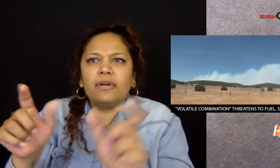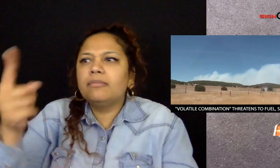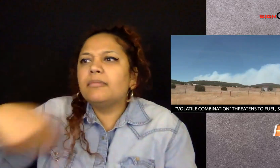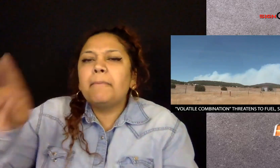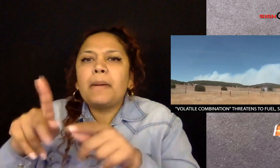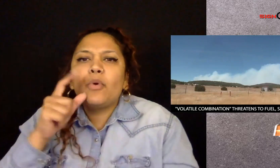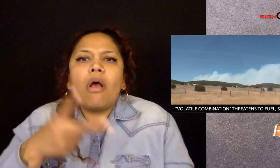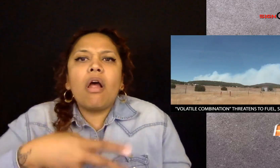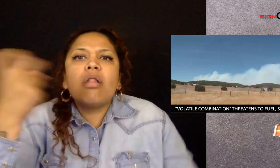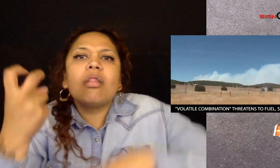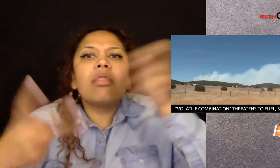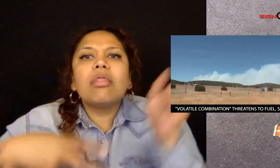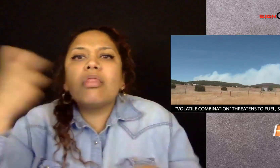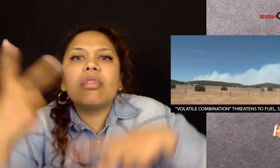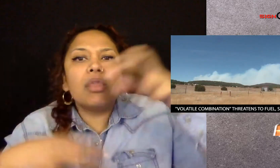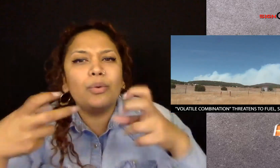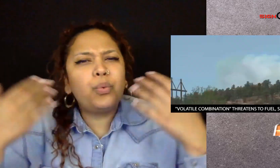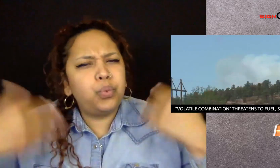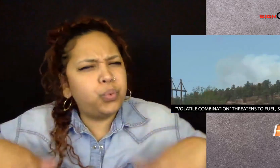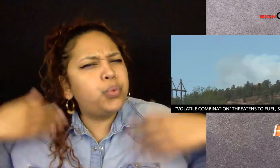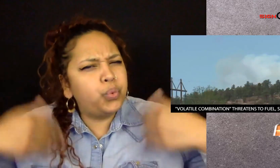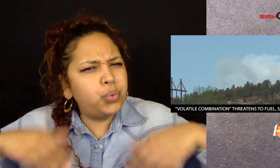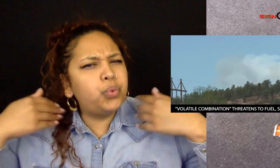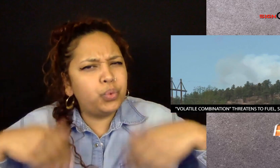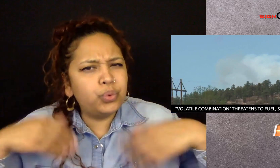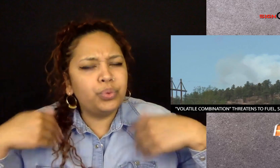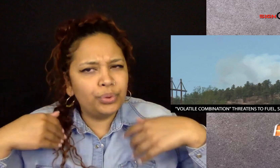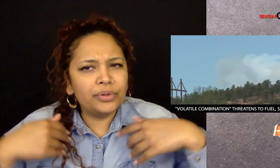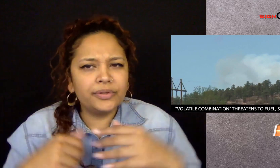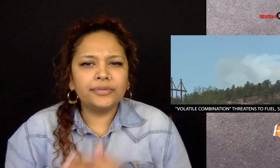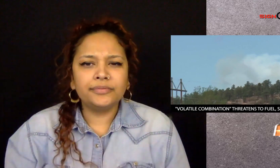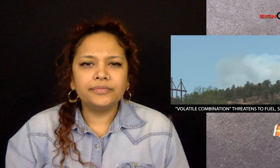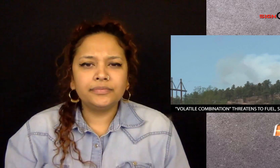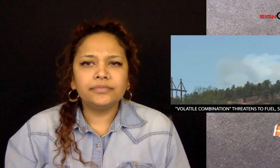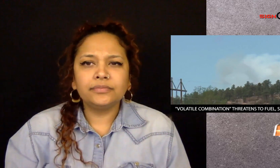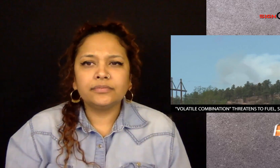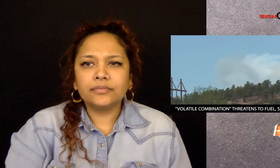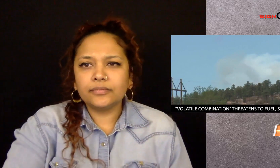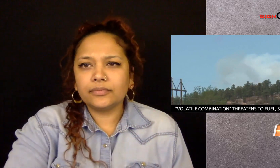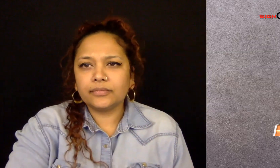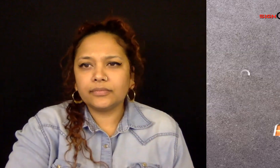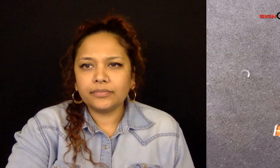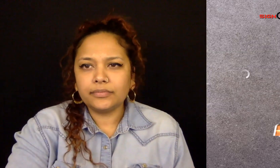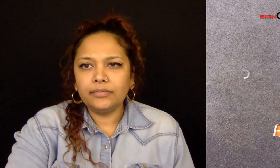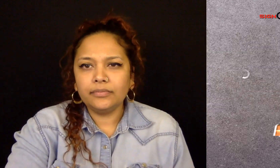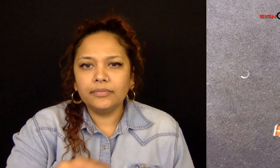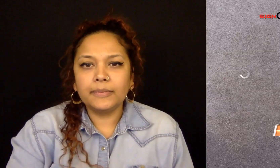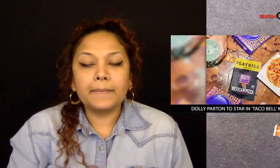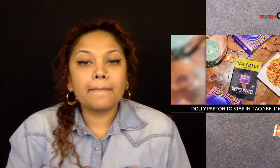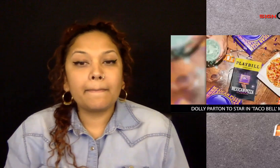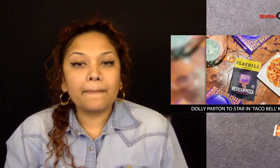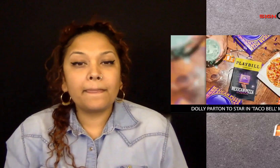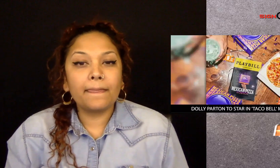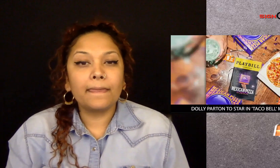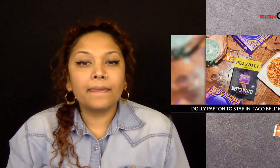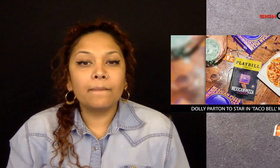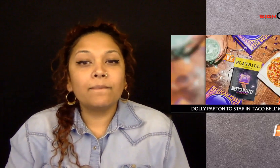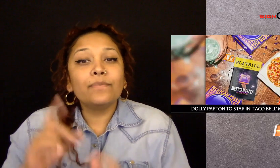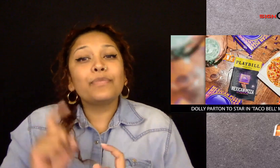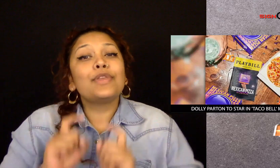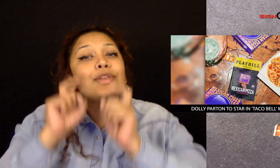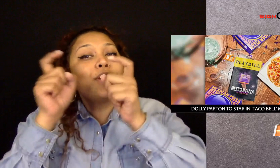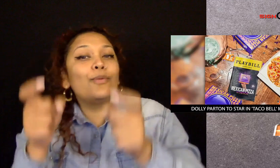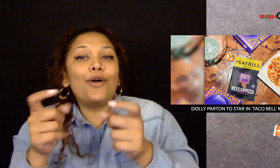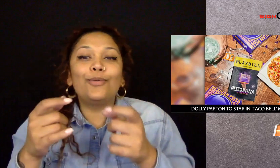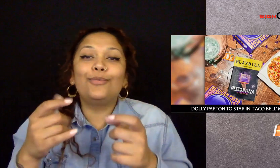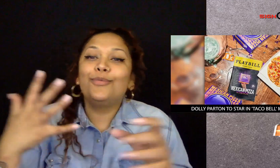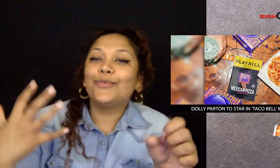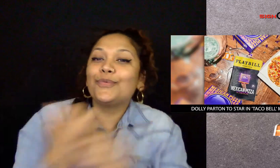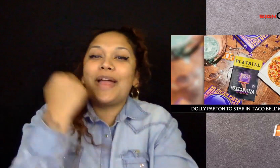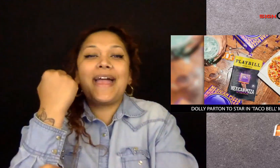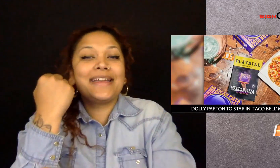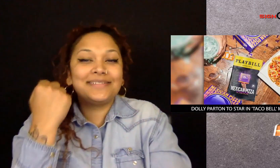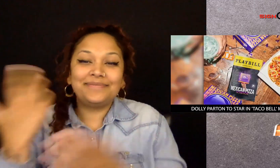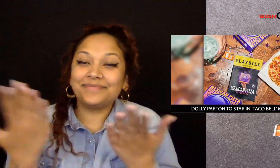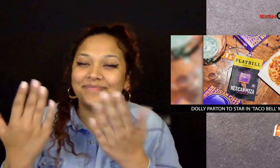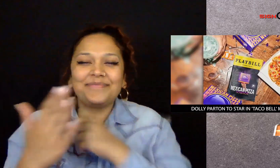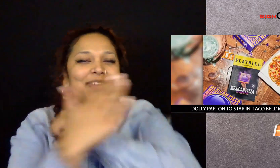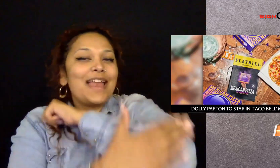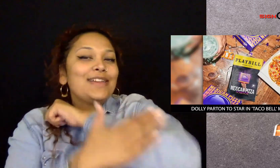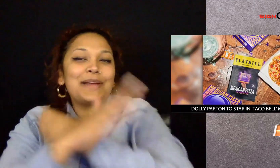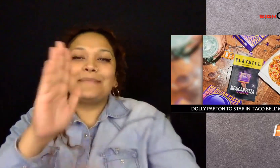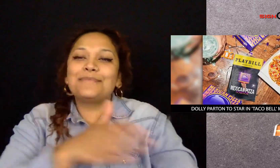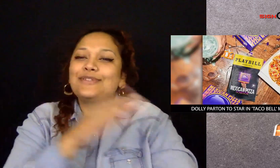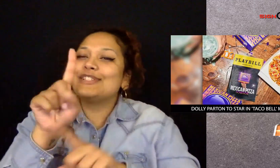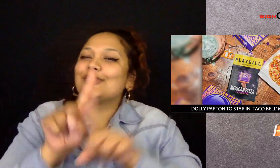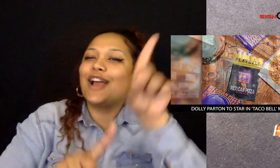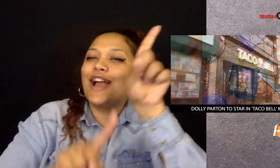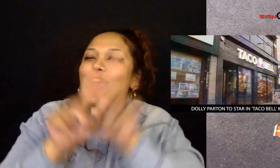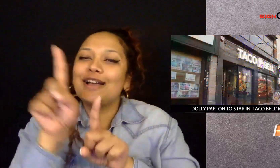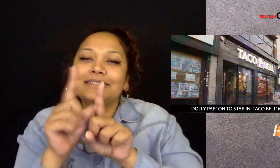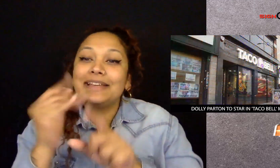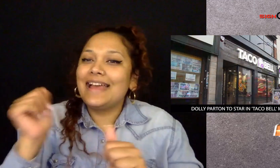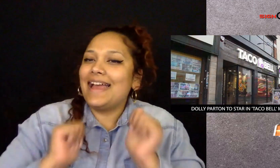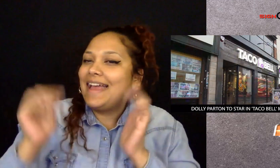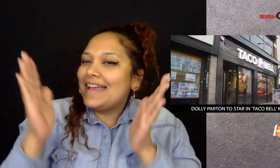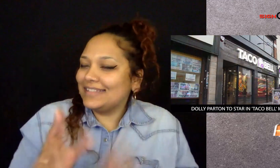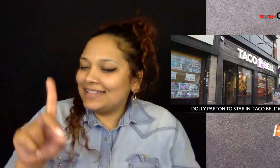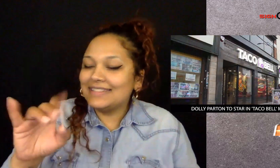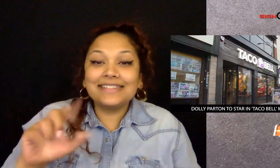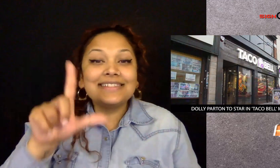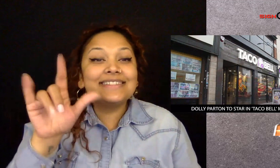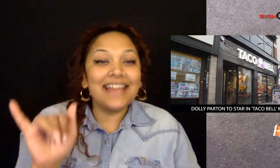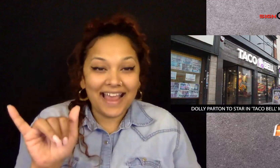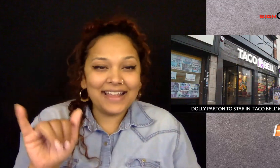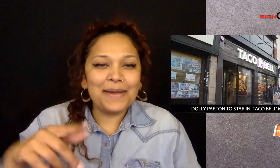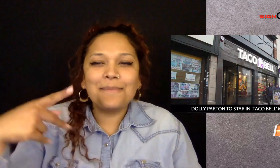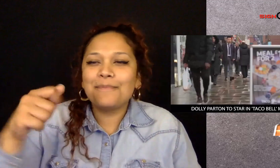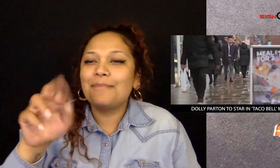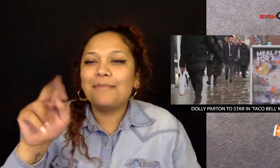homes and prevent looting award-winning country music star and actor